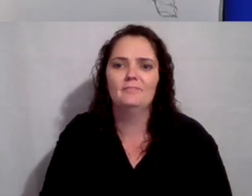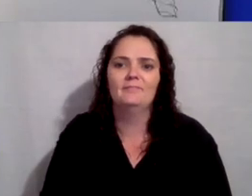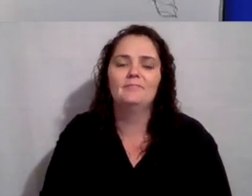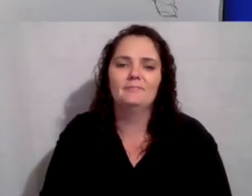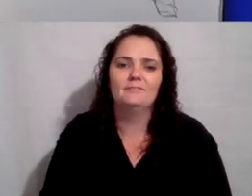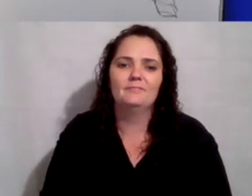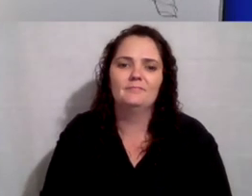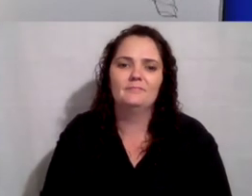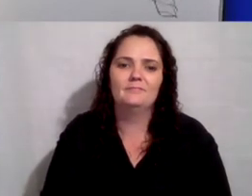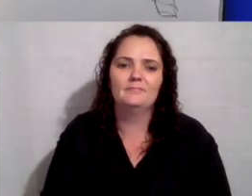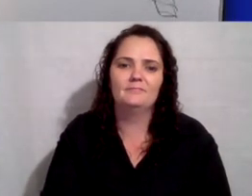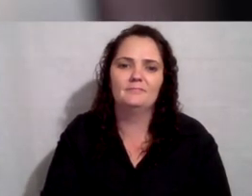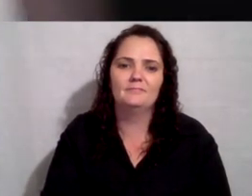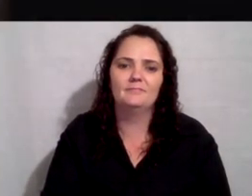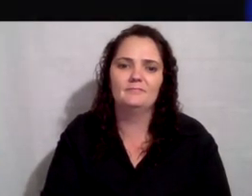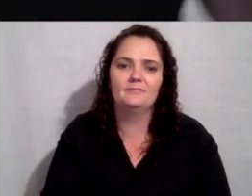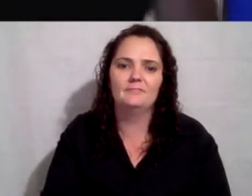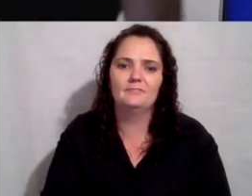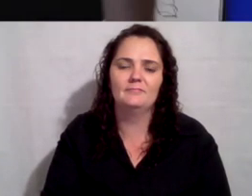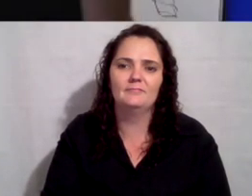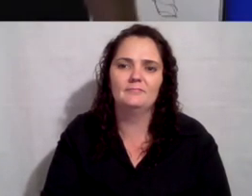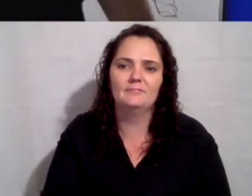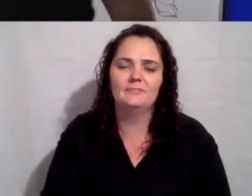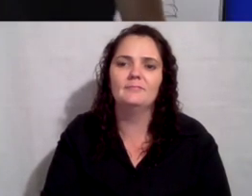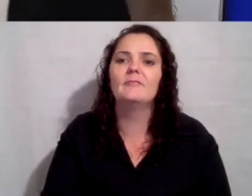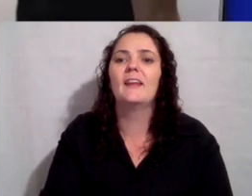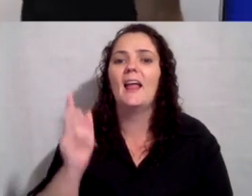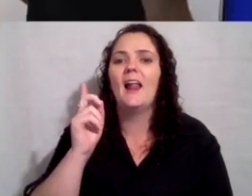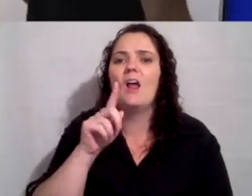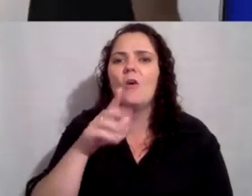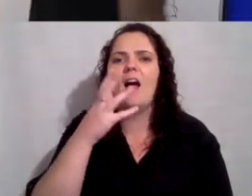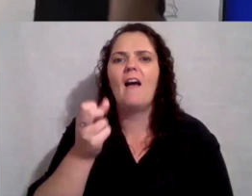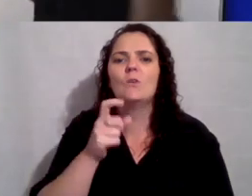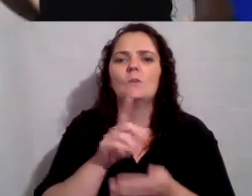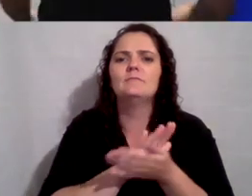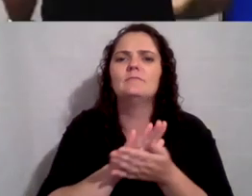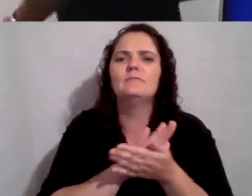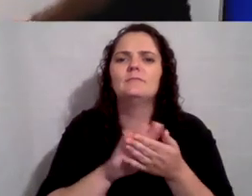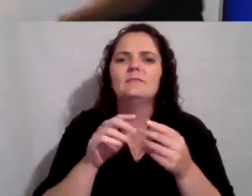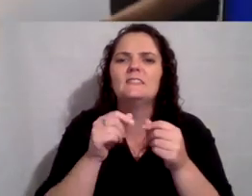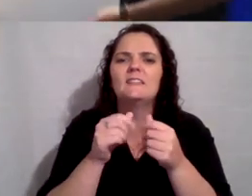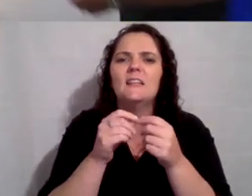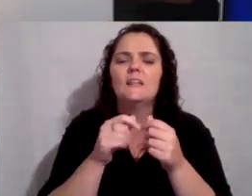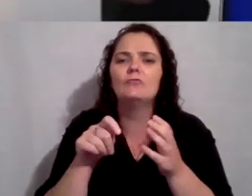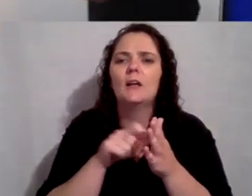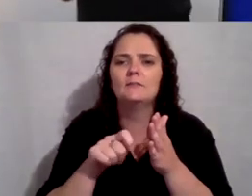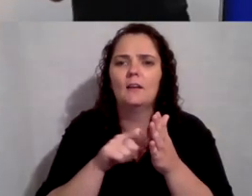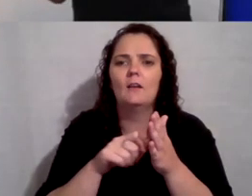there it is now What you're going to do now is come back in either with your kneaded eraser or your plastic eraser, I’m coming in